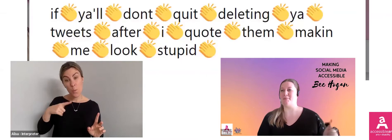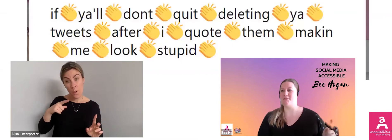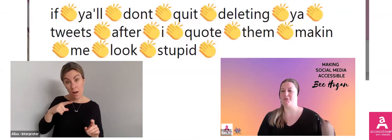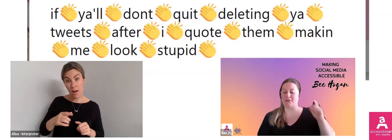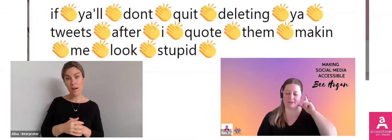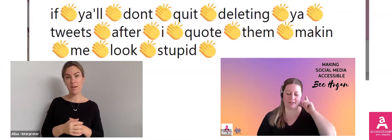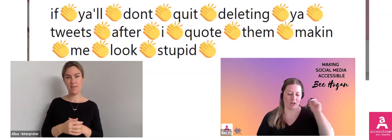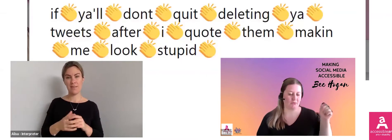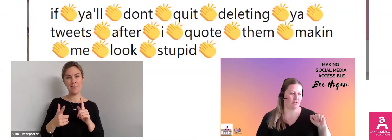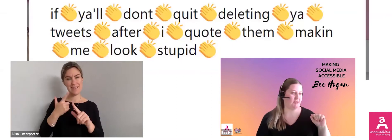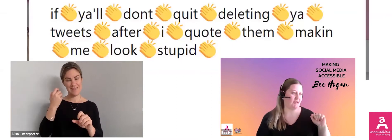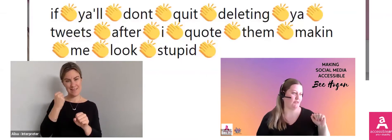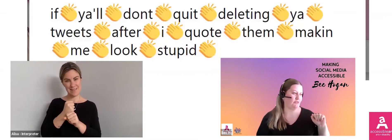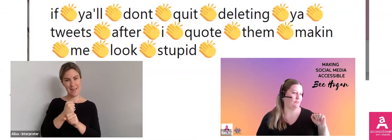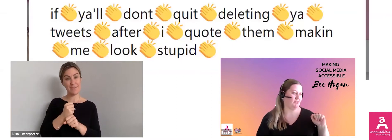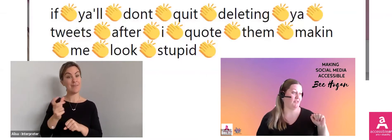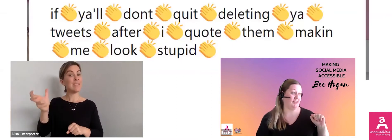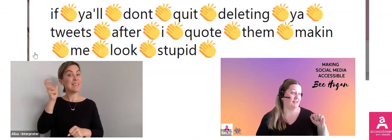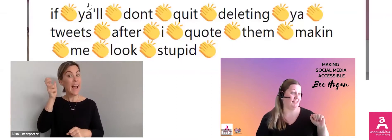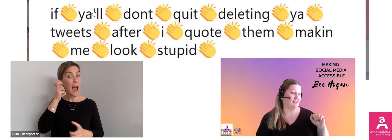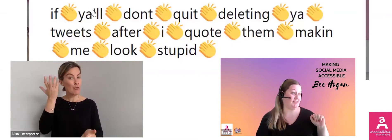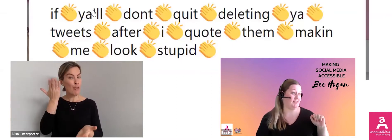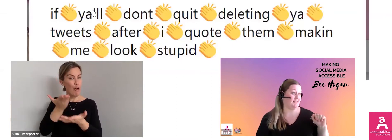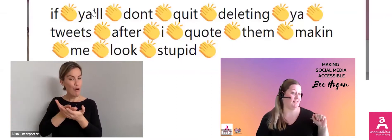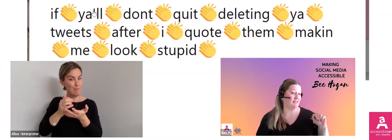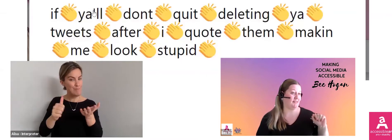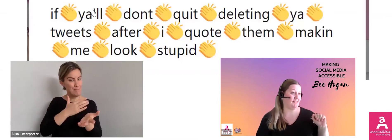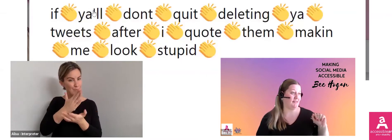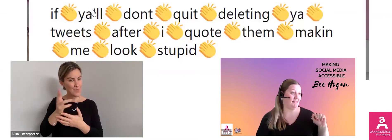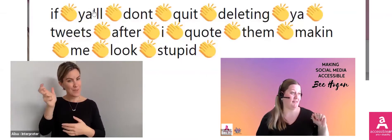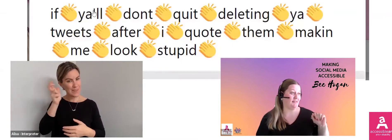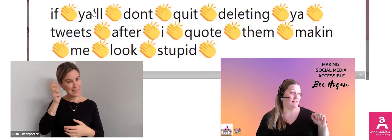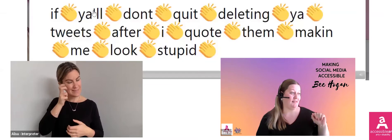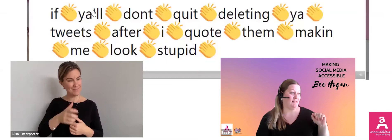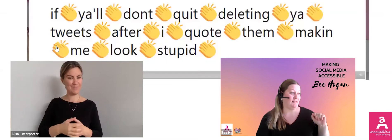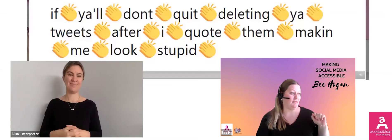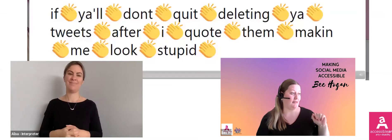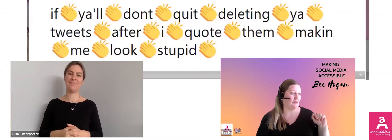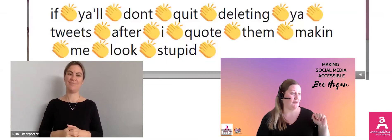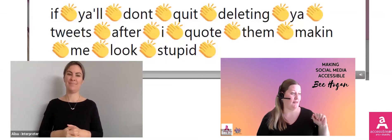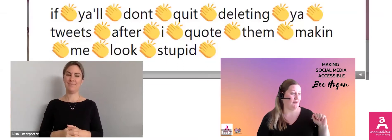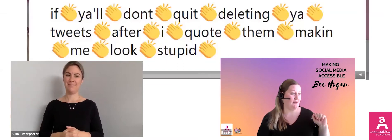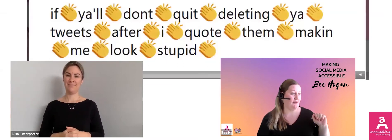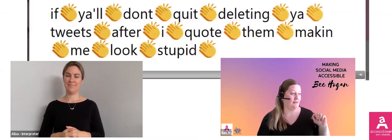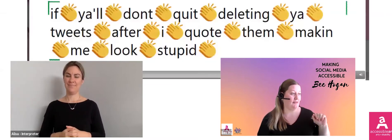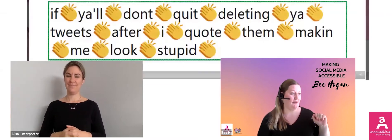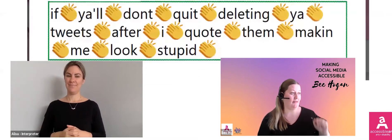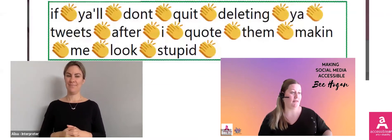I hope you have sound on because you need to listen to this. (Inarticulate due Buresh)